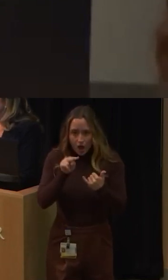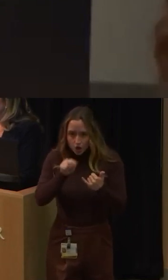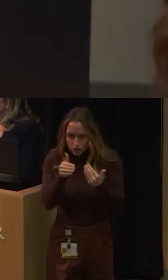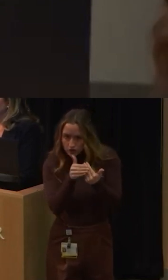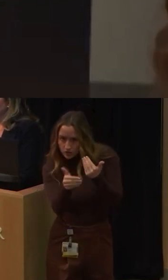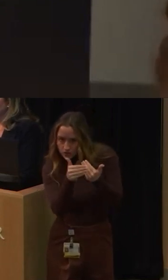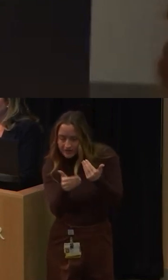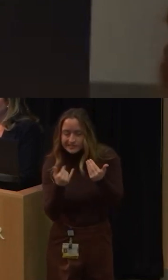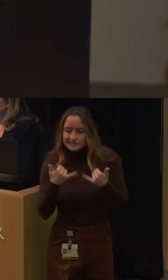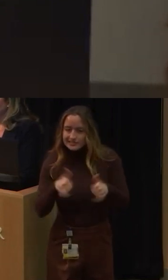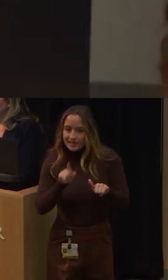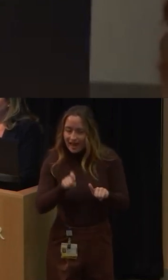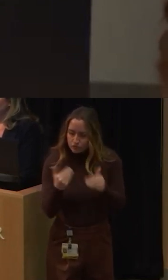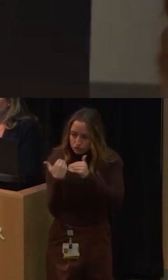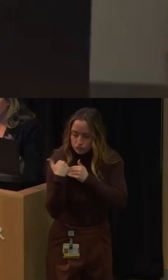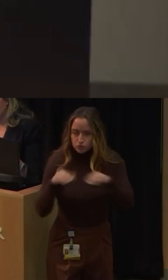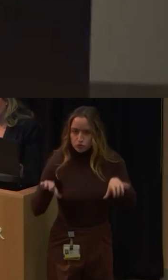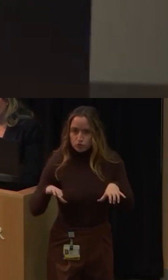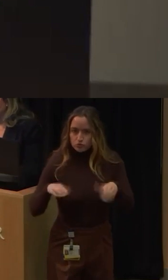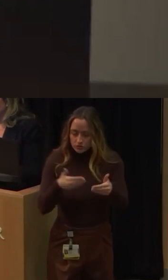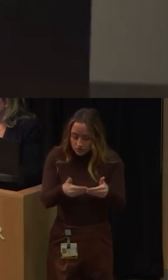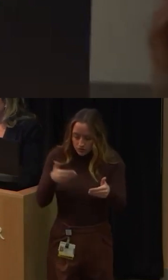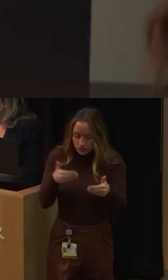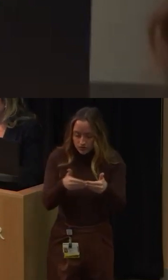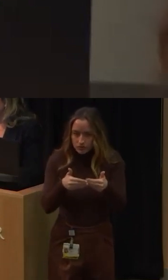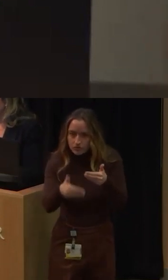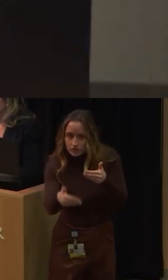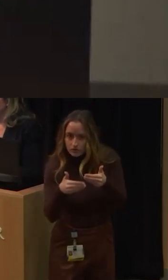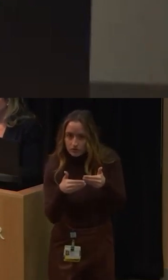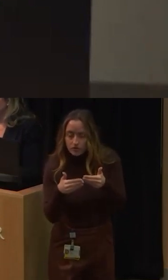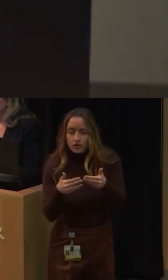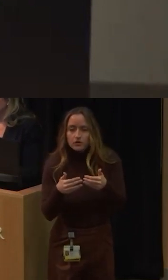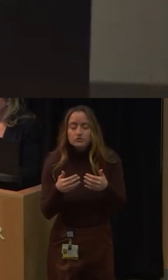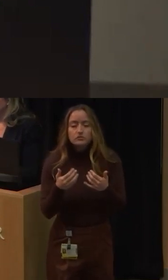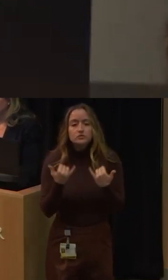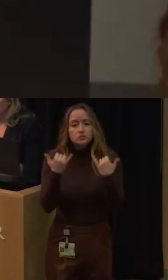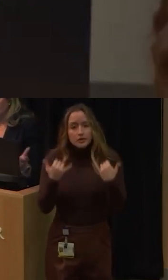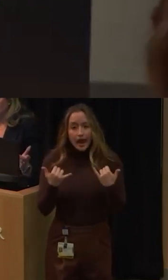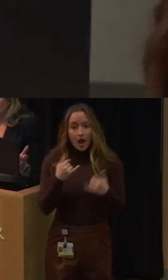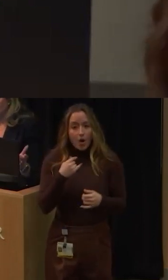and so I think it is in that frame that I hope to begin